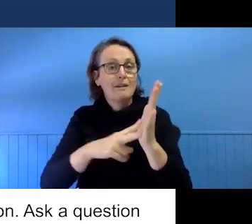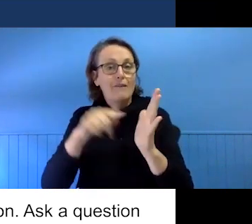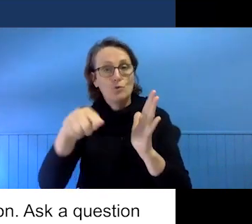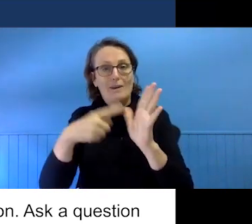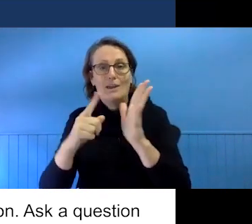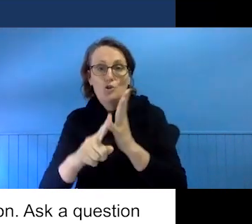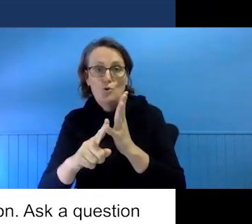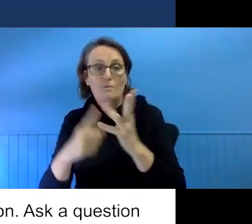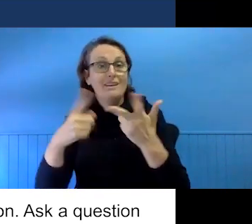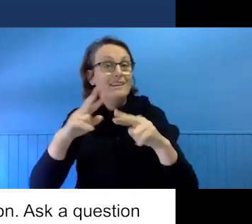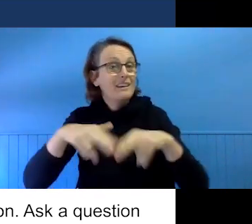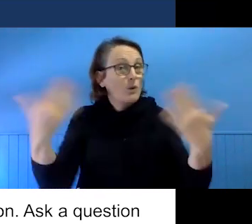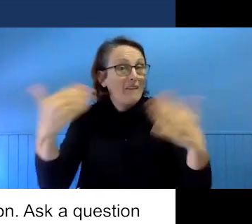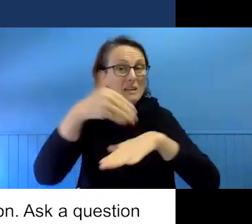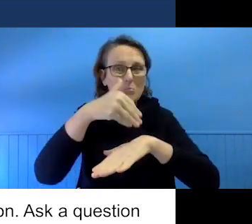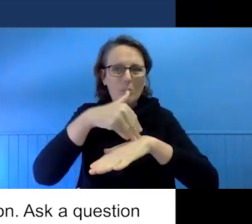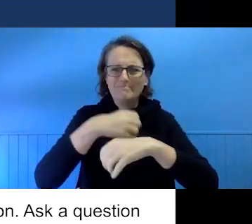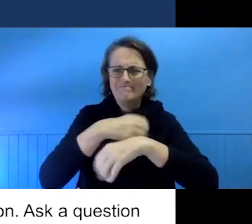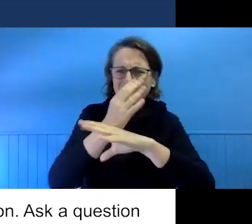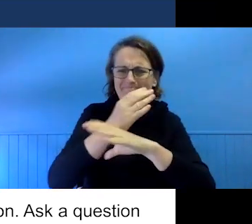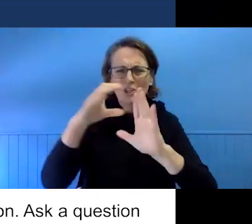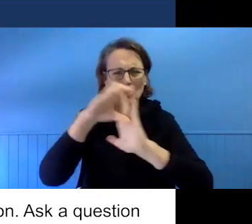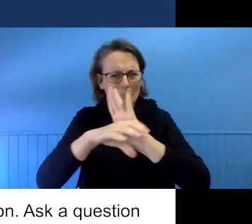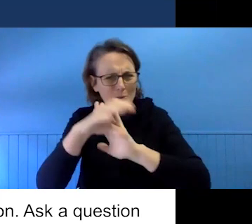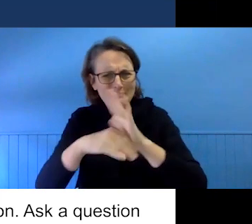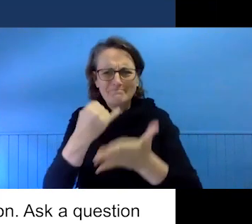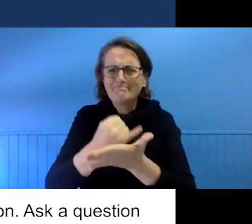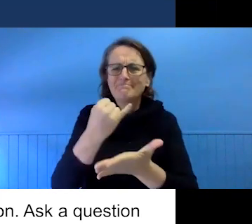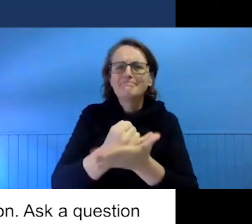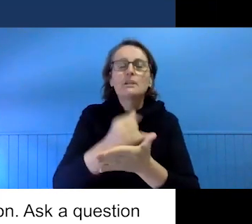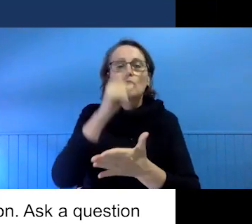If you have any tech issues, you can use the raise hand